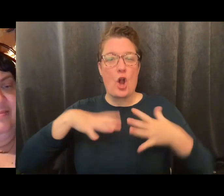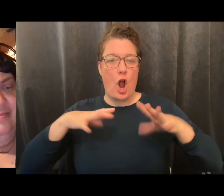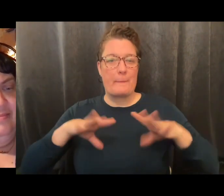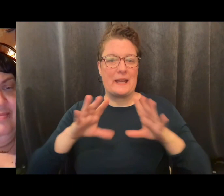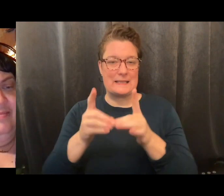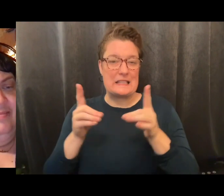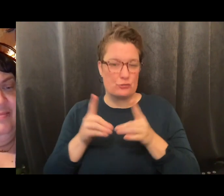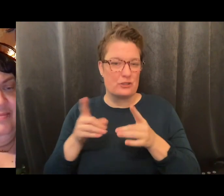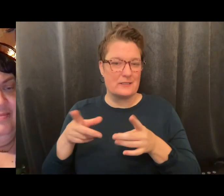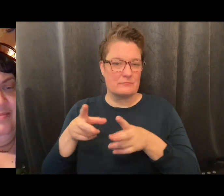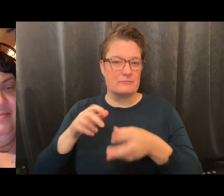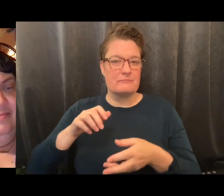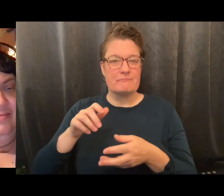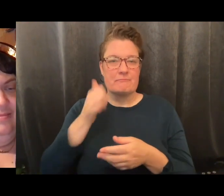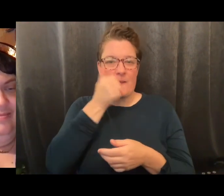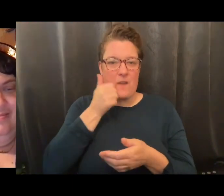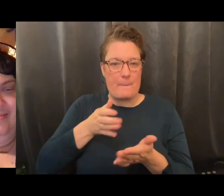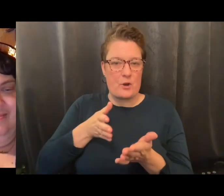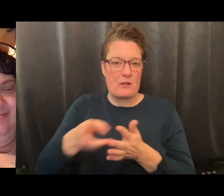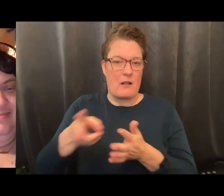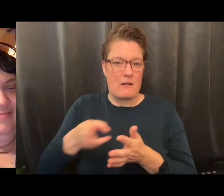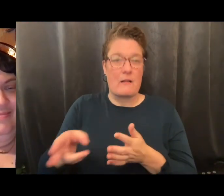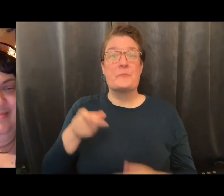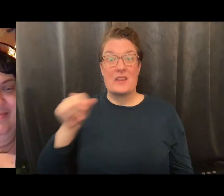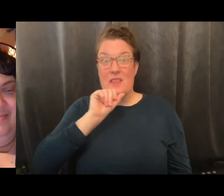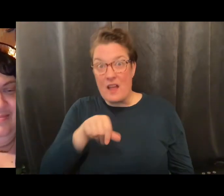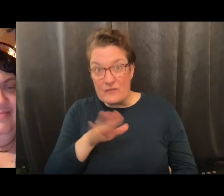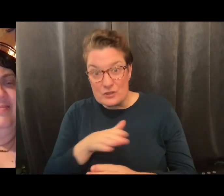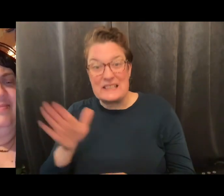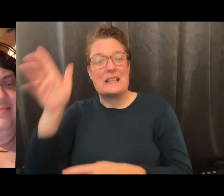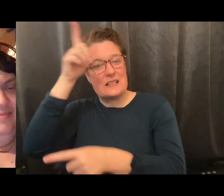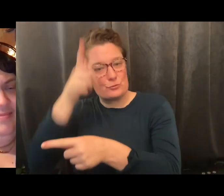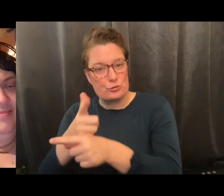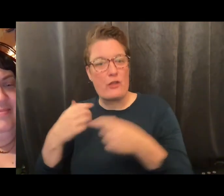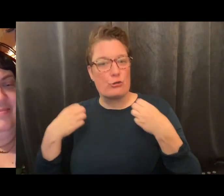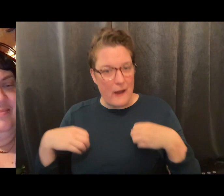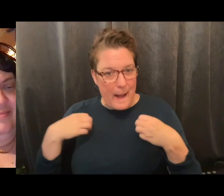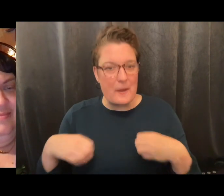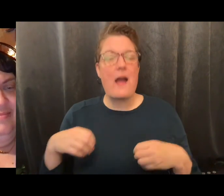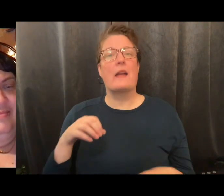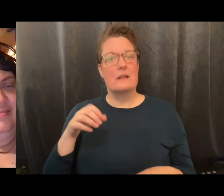He had a brother who was rabbi and came from fairly religious family.